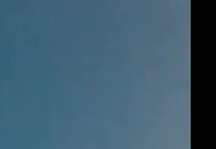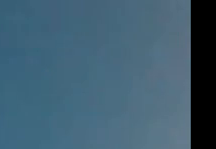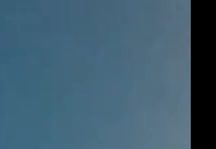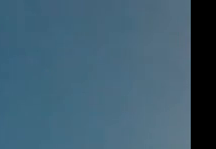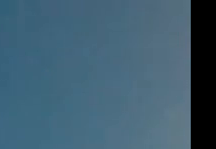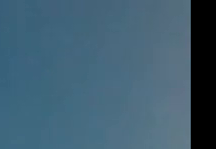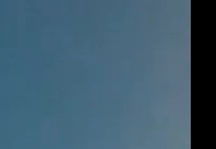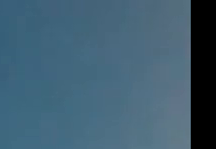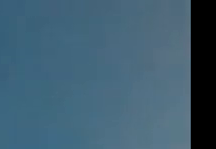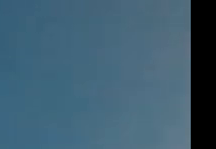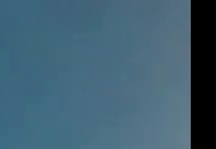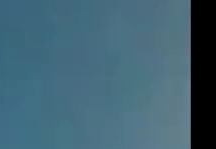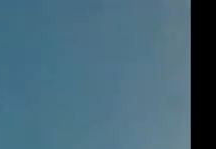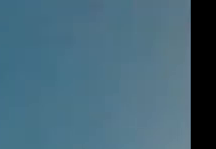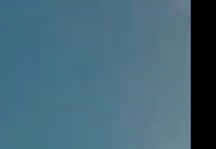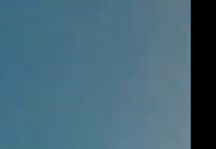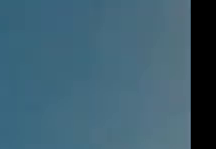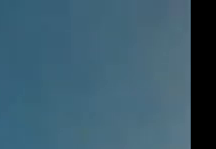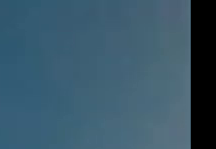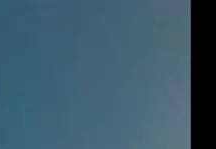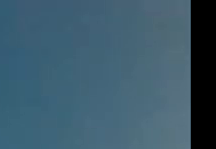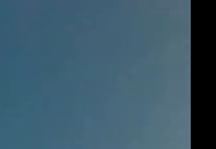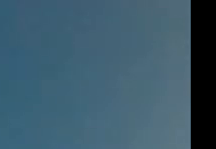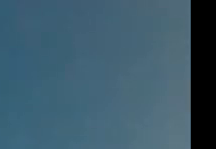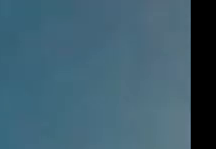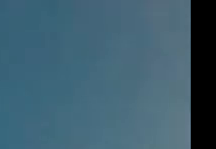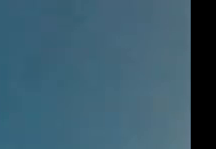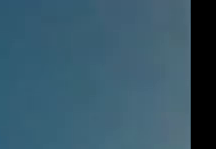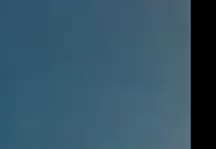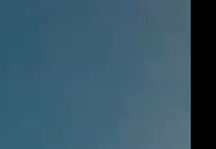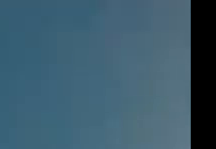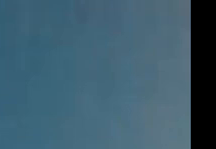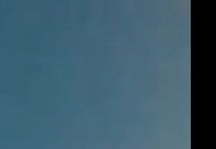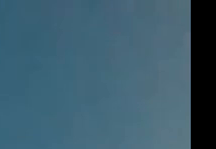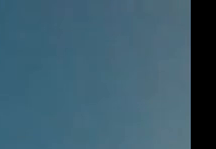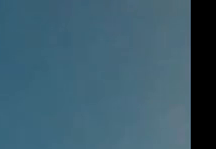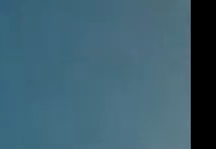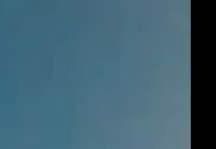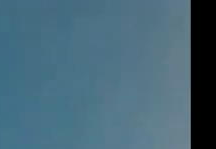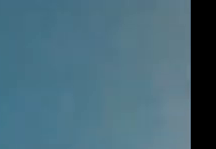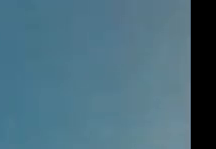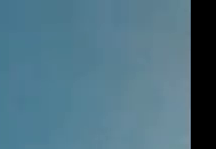"For example, a student who is writing an argumentative paper "that has anti-immigrant tones "and the tutor is an immigrant themselves.